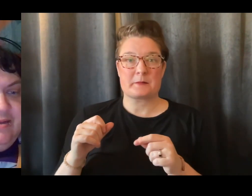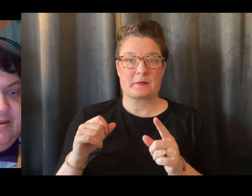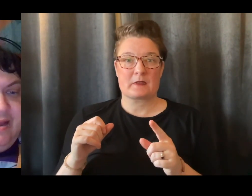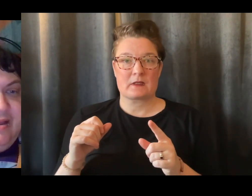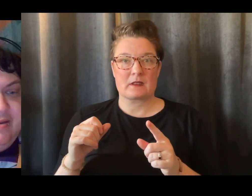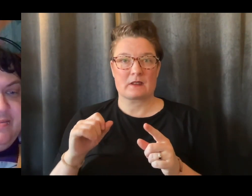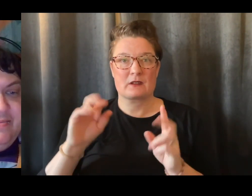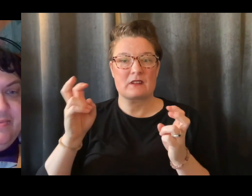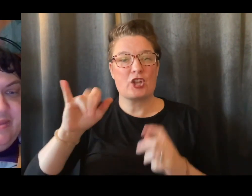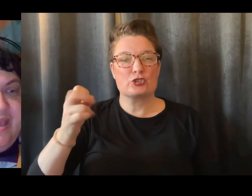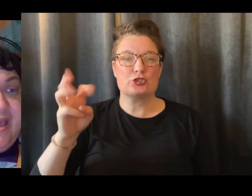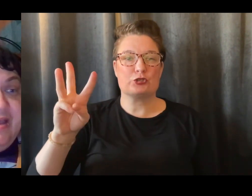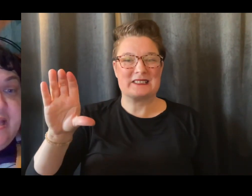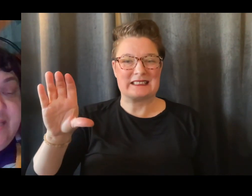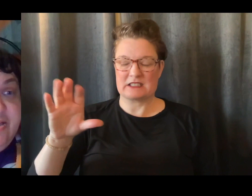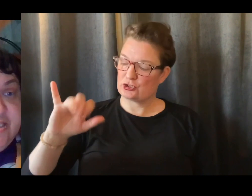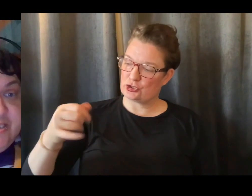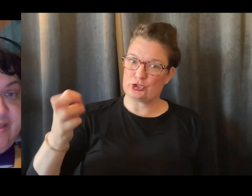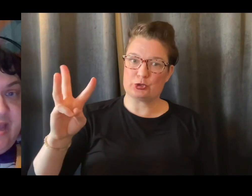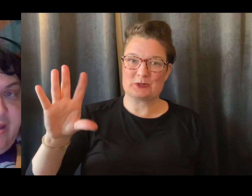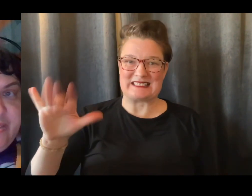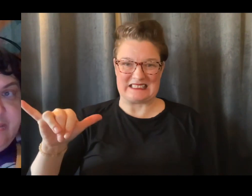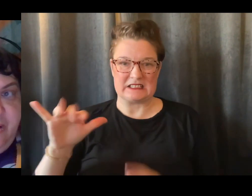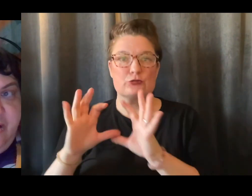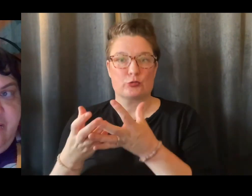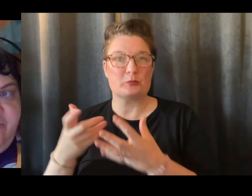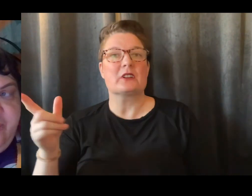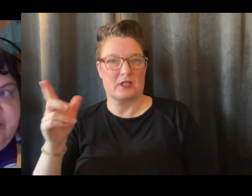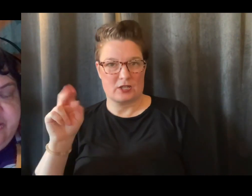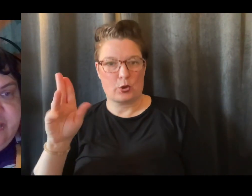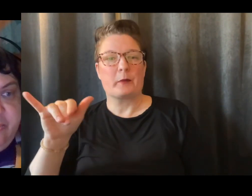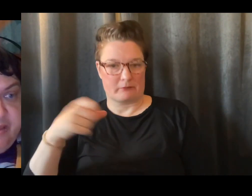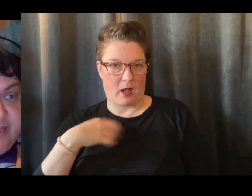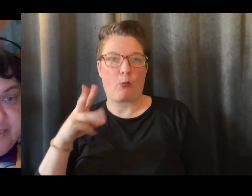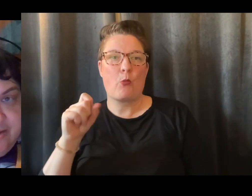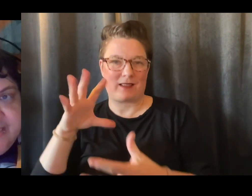And that's, I'll say that I was a part of the Jewcy group on the East coast cause I had just moved to Chicago.